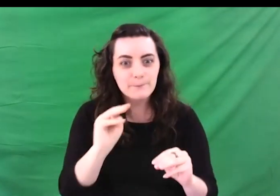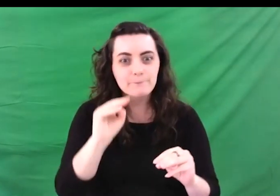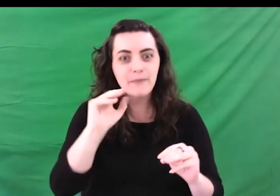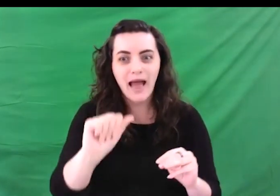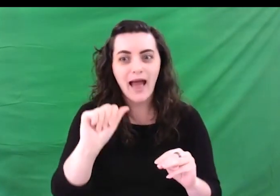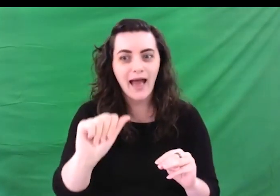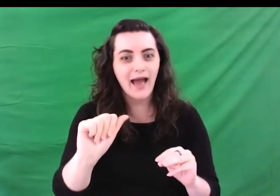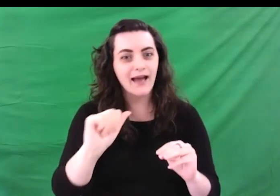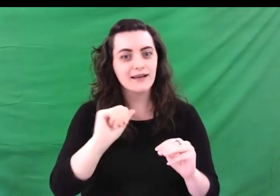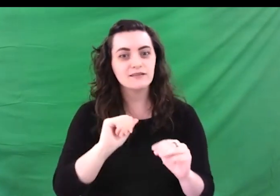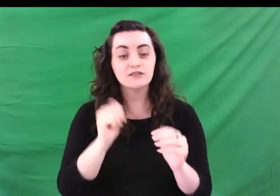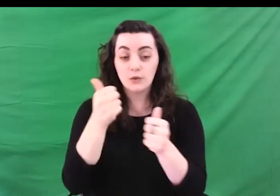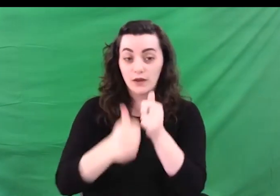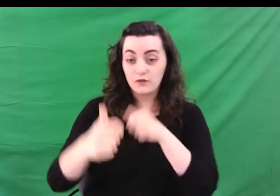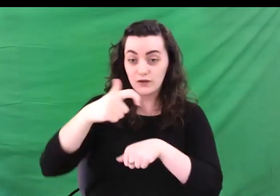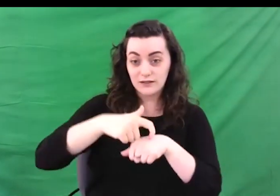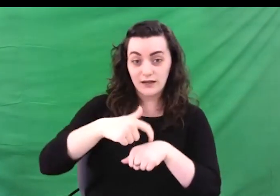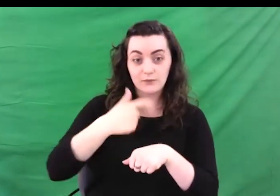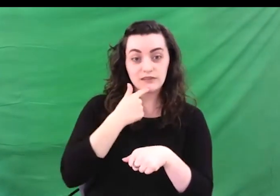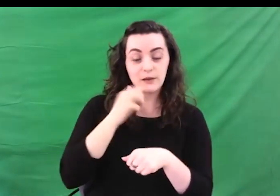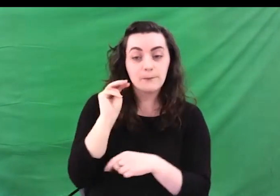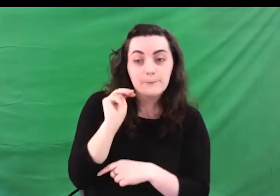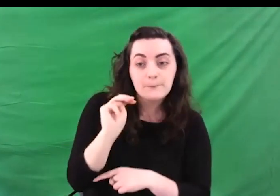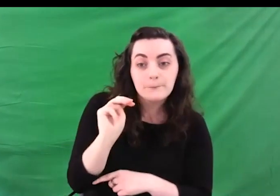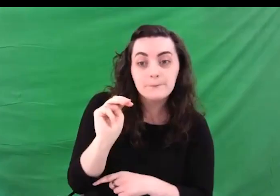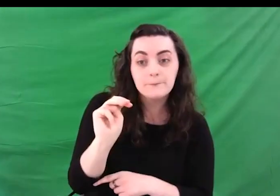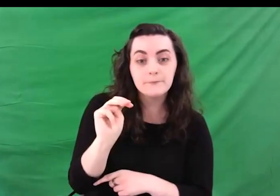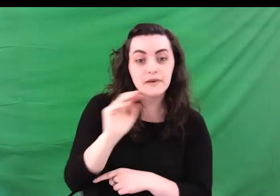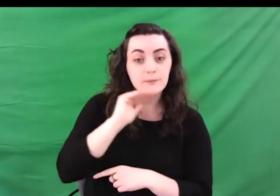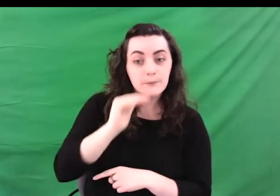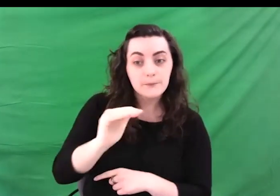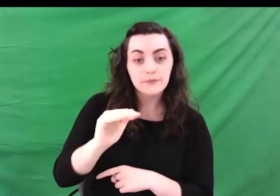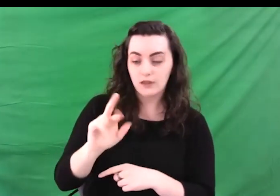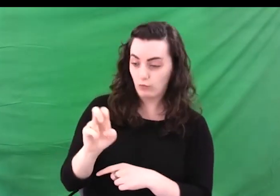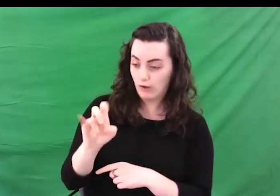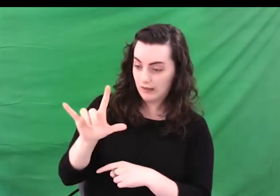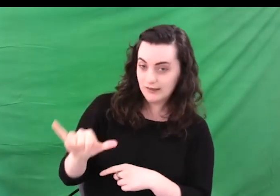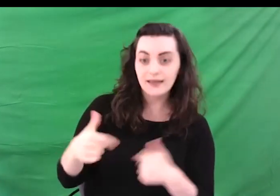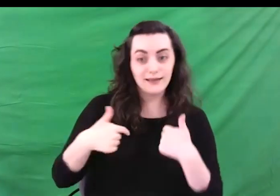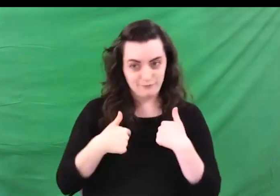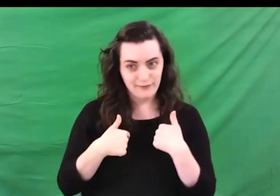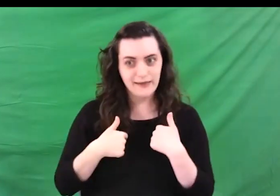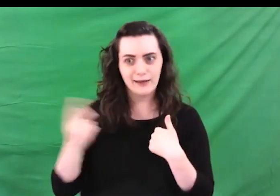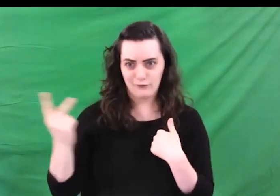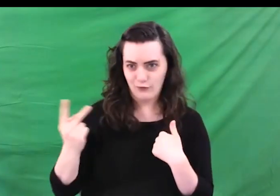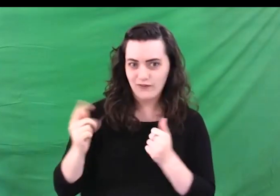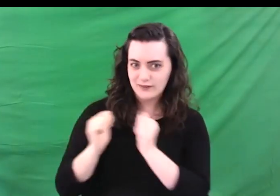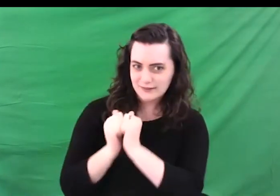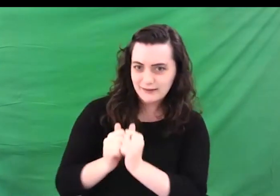So every time that we would say that "mm" sound, Riley and I would get our hands up,